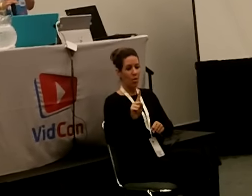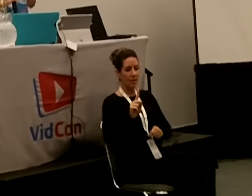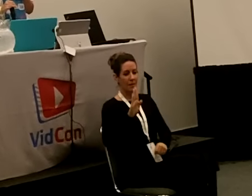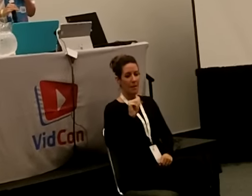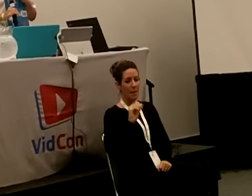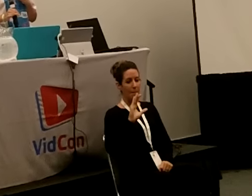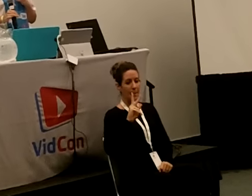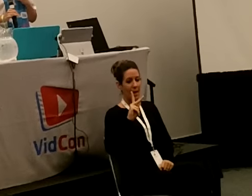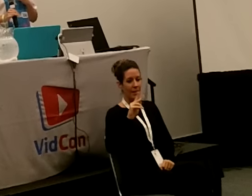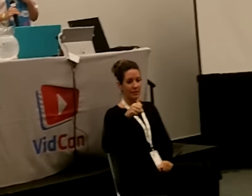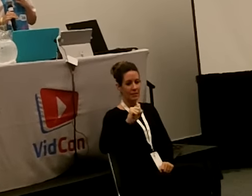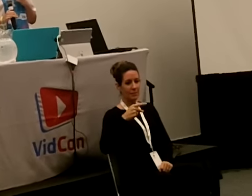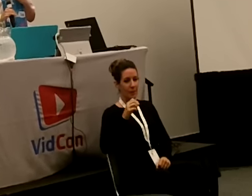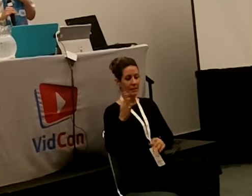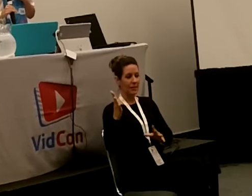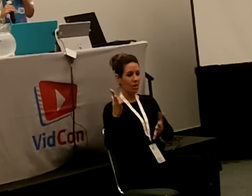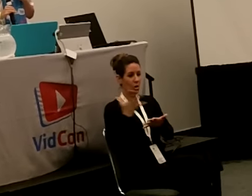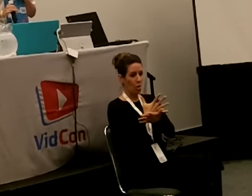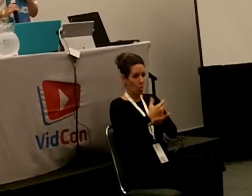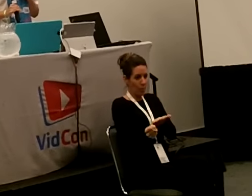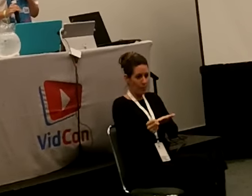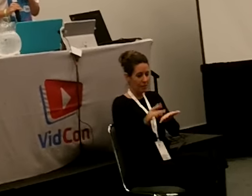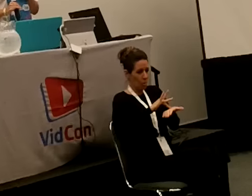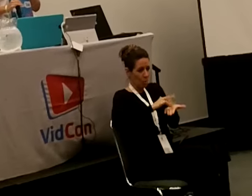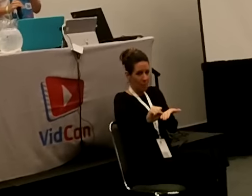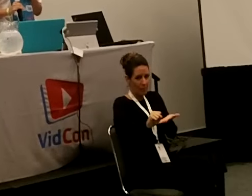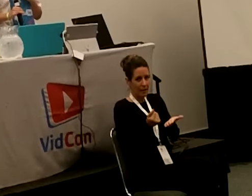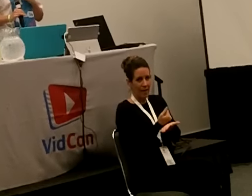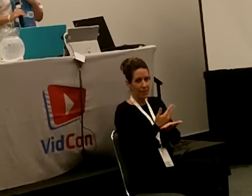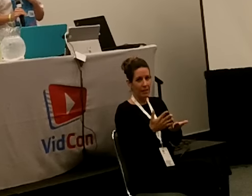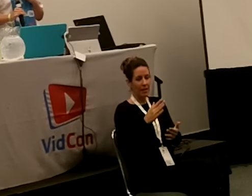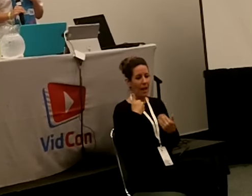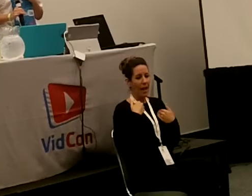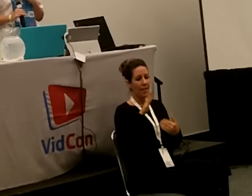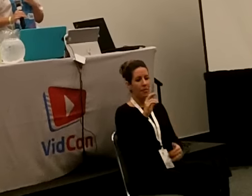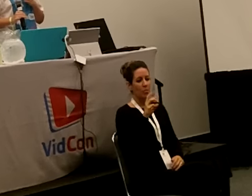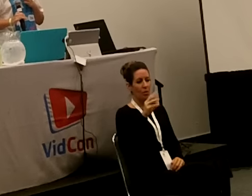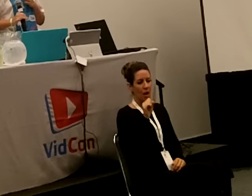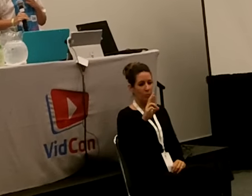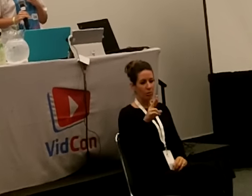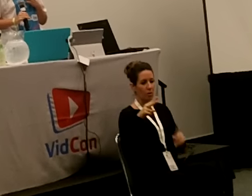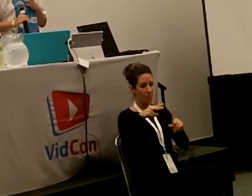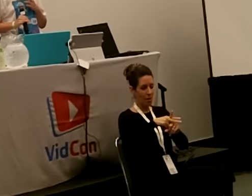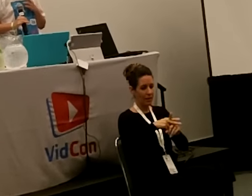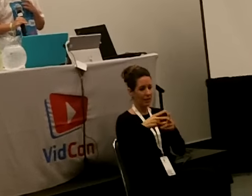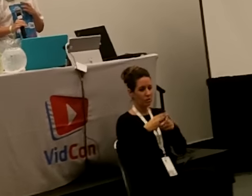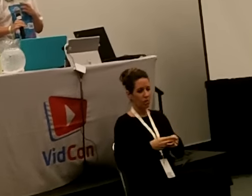there's a browser plug-in called Lazarus, and it will save everything that you're typing.